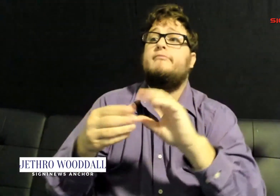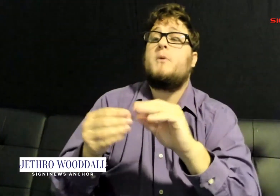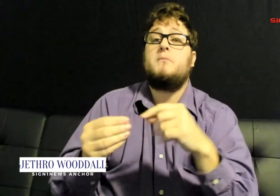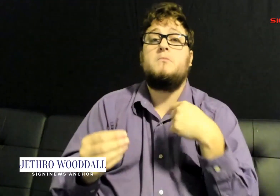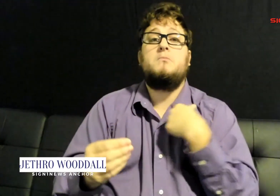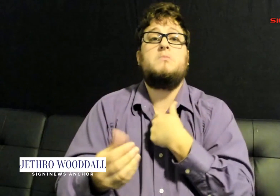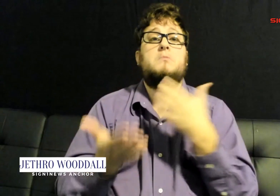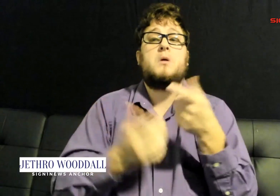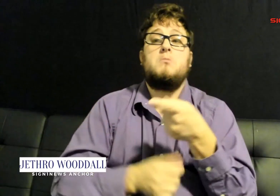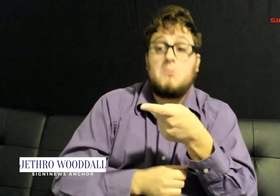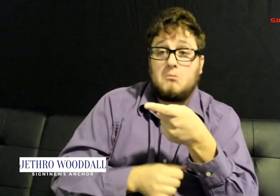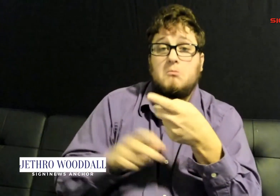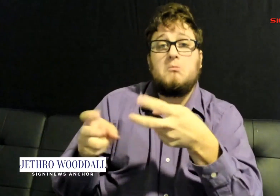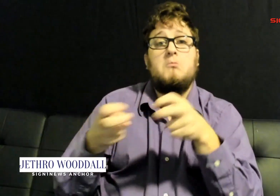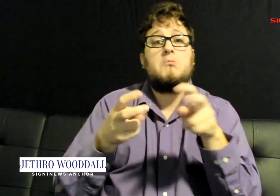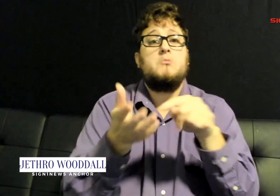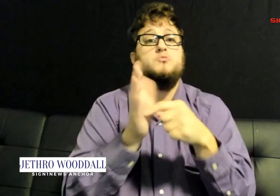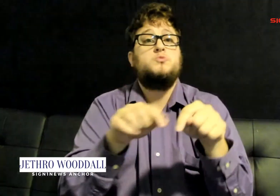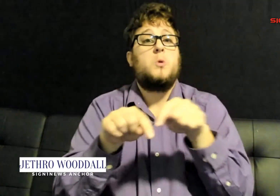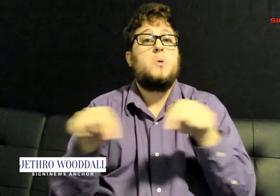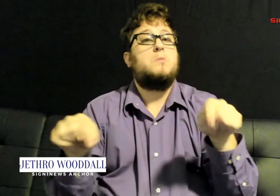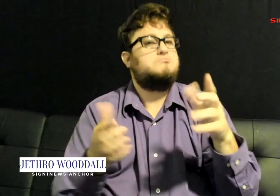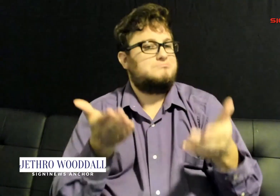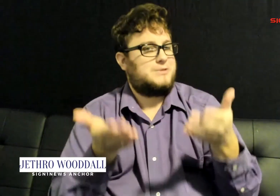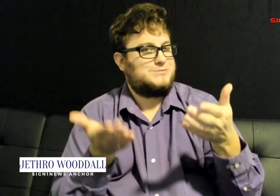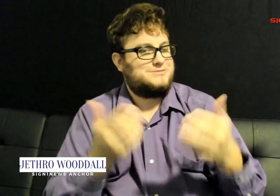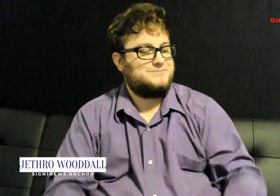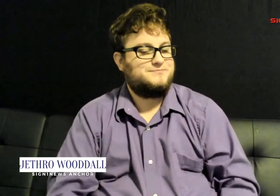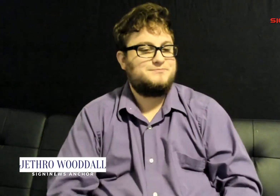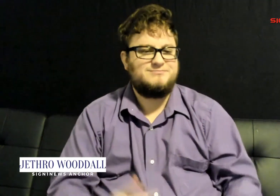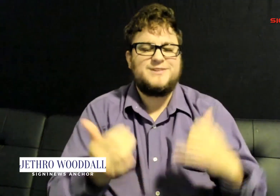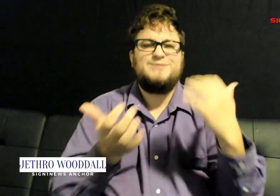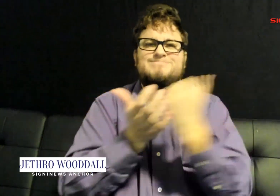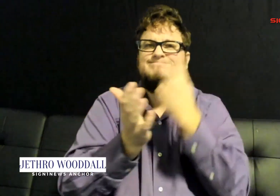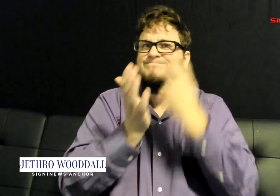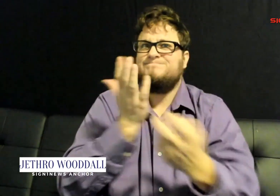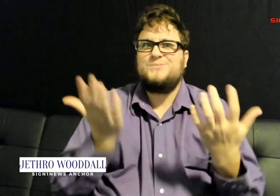we may add it at the bottom of the screen so let's get right into what's happening in